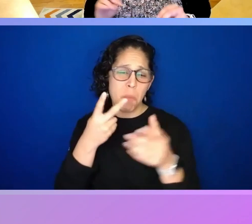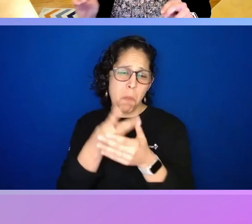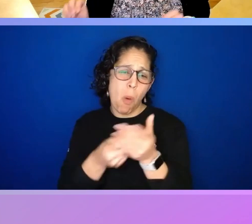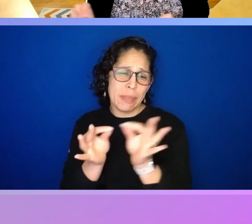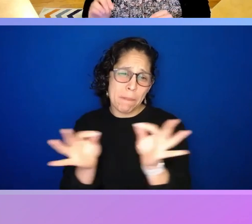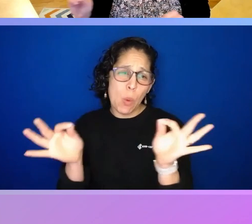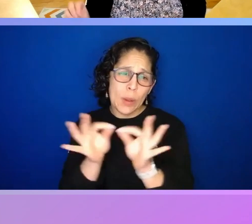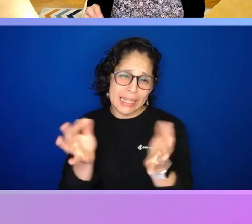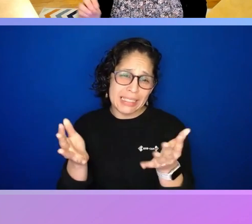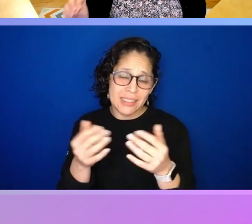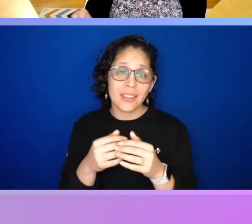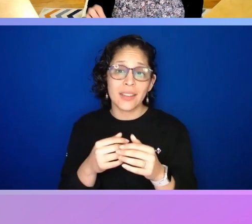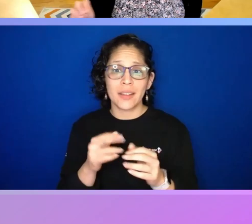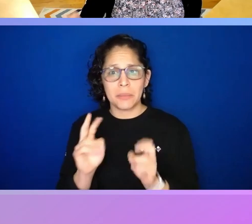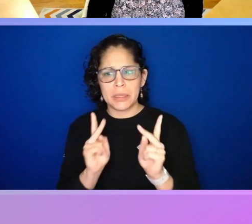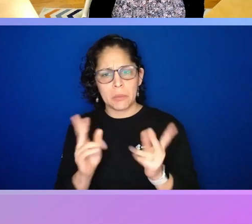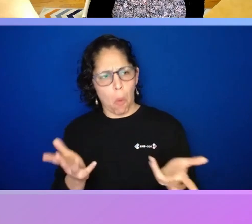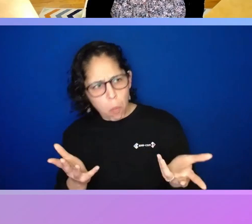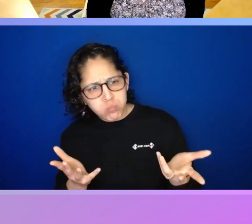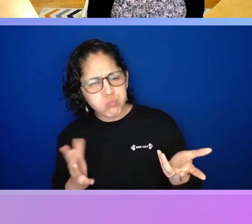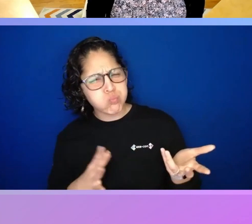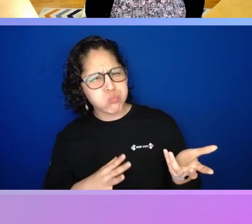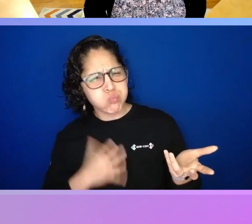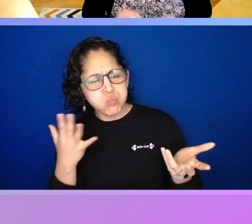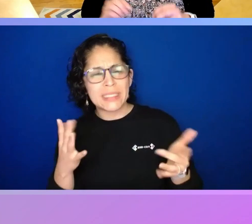sees the title, a little paragraph, and a button to go